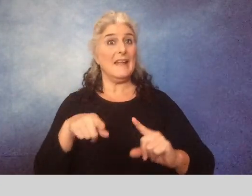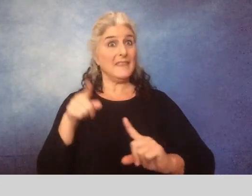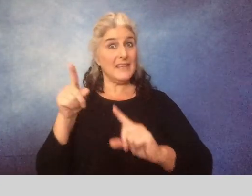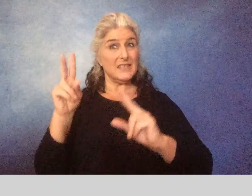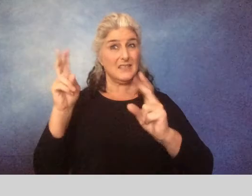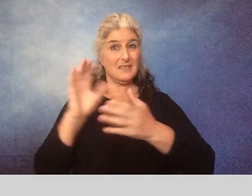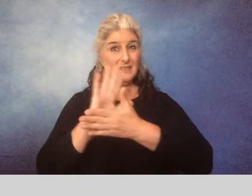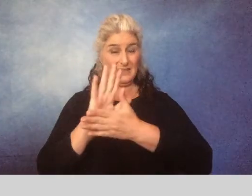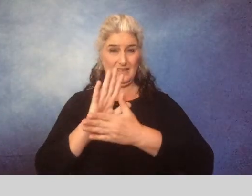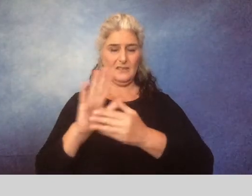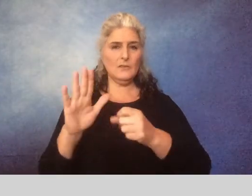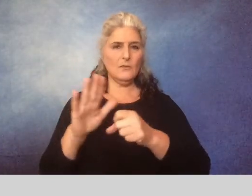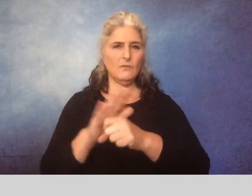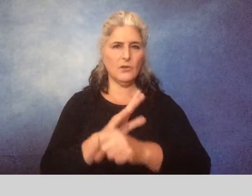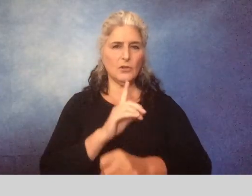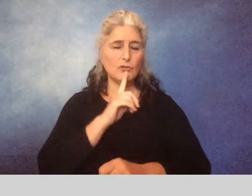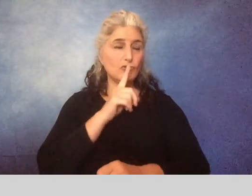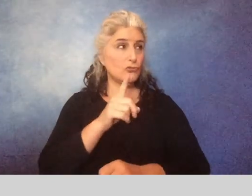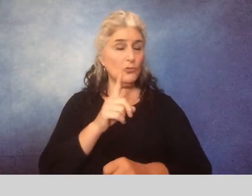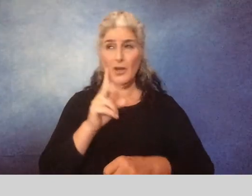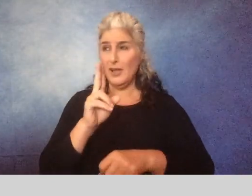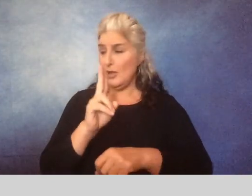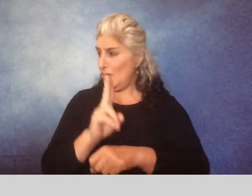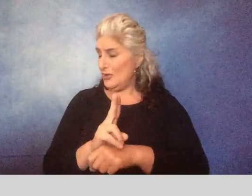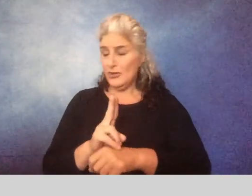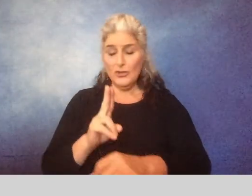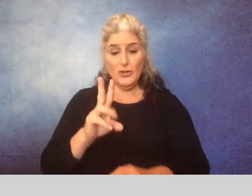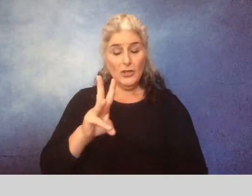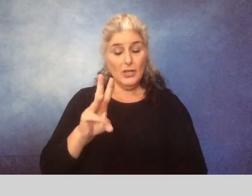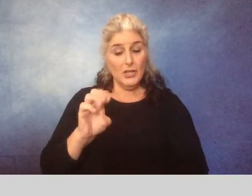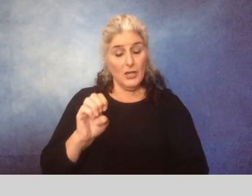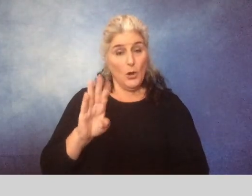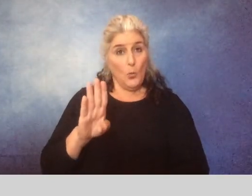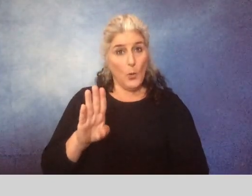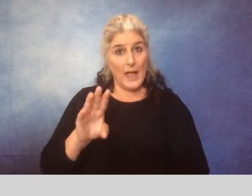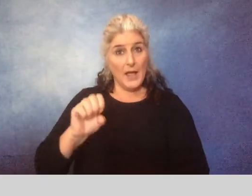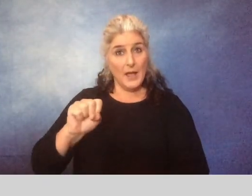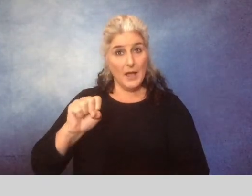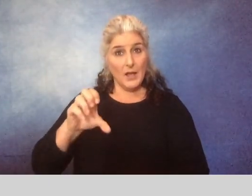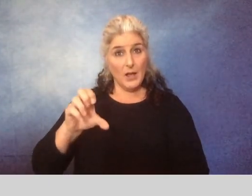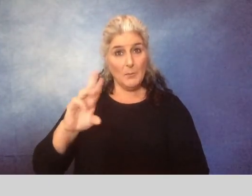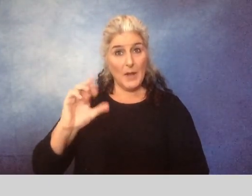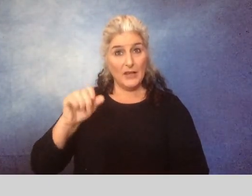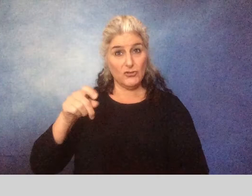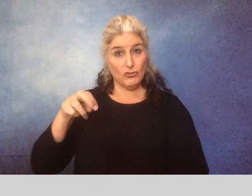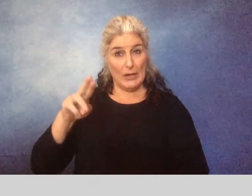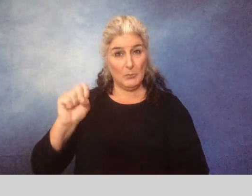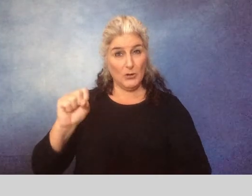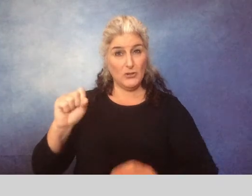Using Web scrapers for recon i.e. having bots, go out to the Internet, scrap information under your target and bring it back to you?